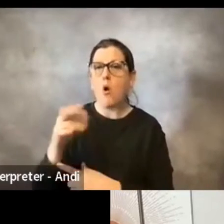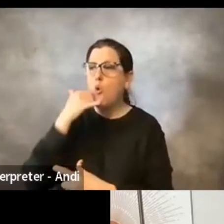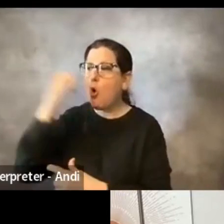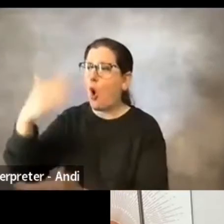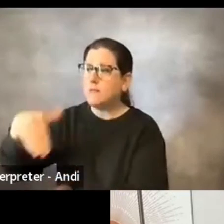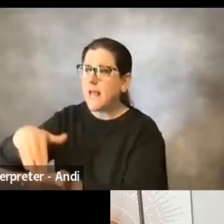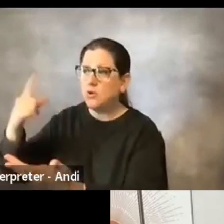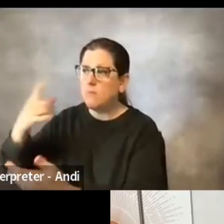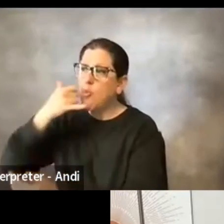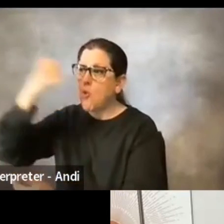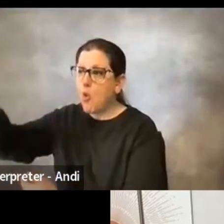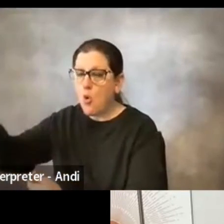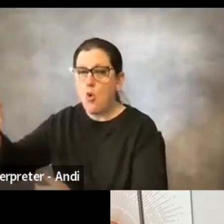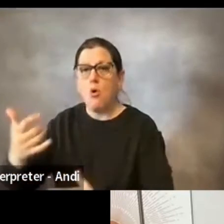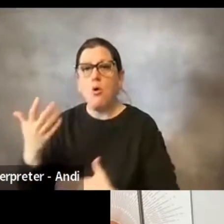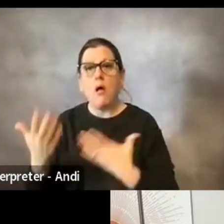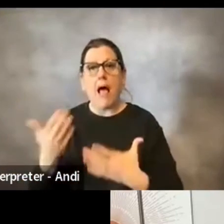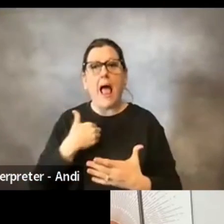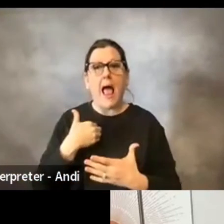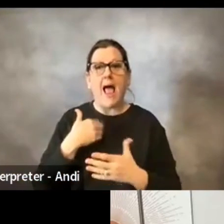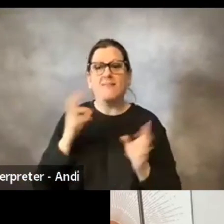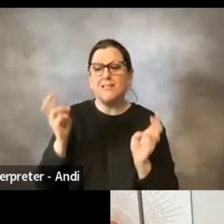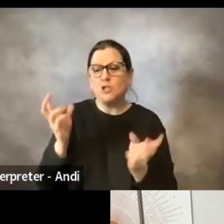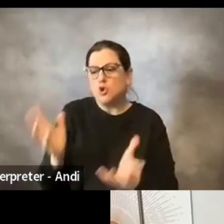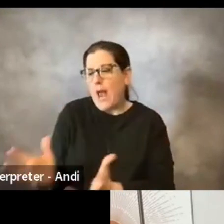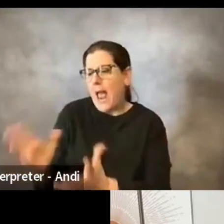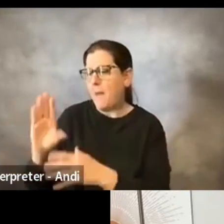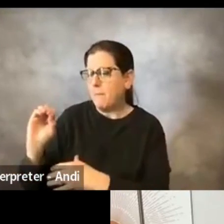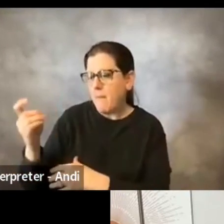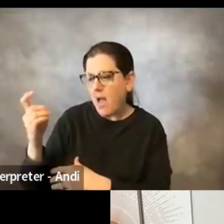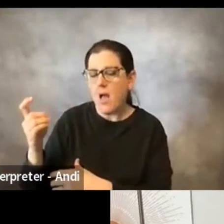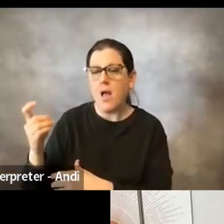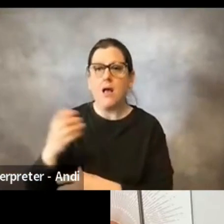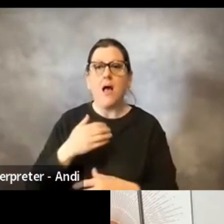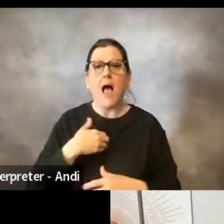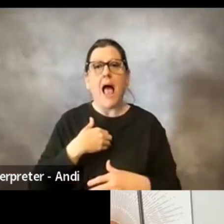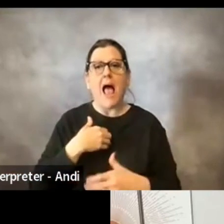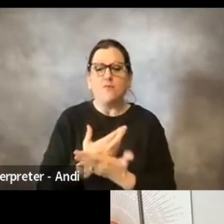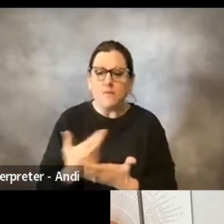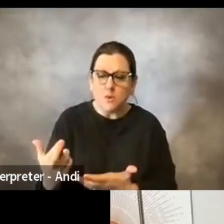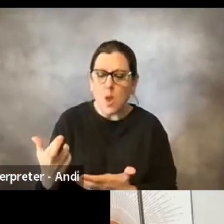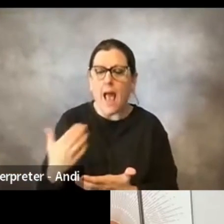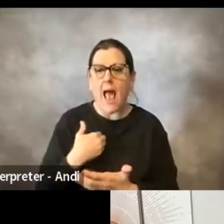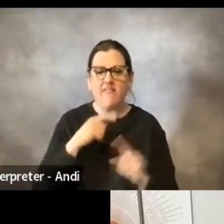calling into, you might have crisis chat axes, you've got you've got crisis resources, you